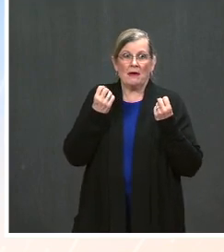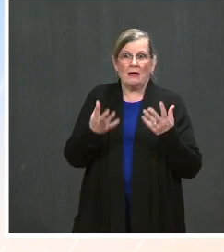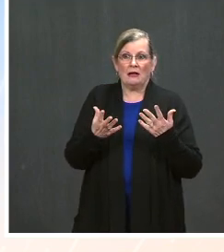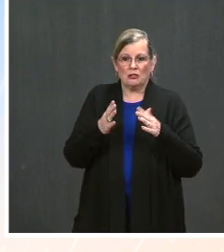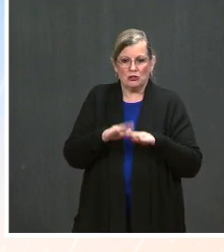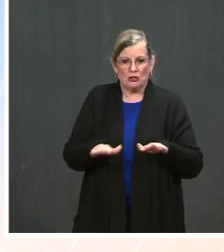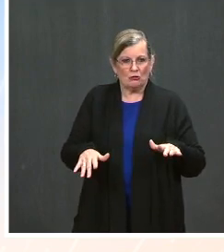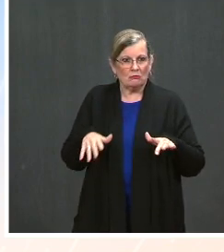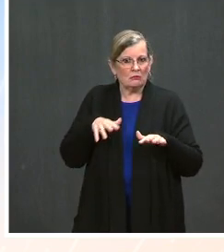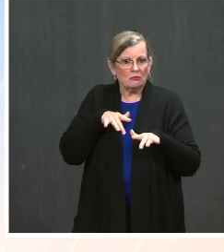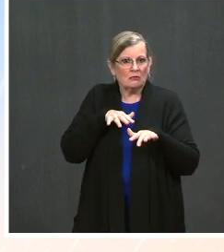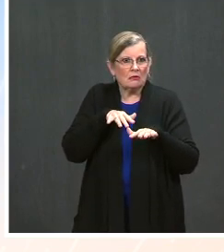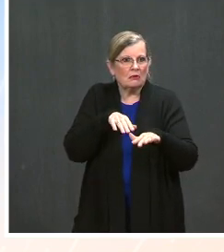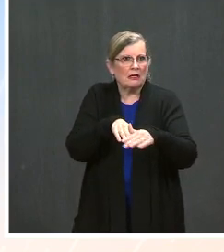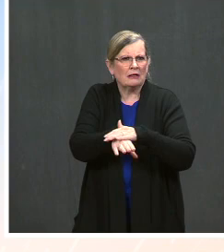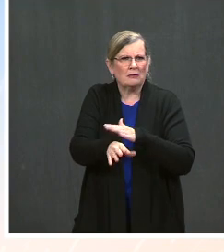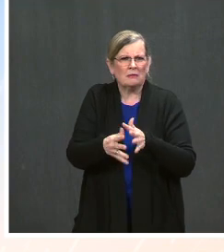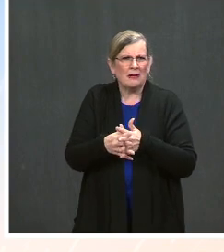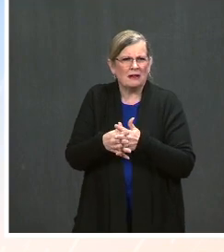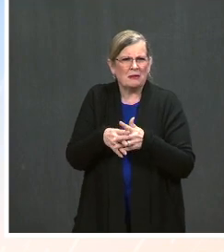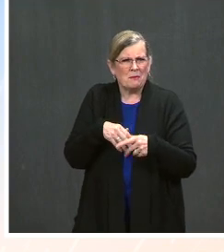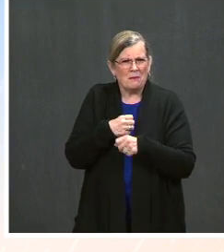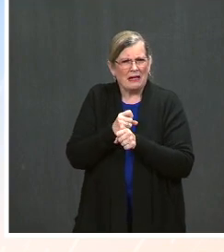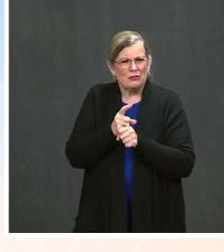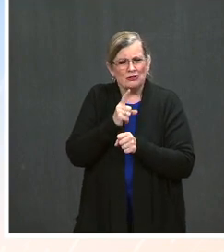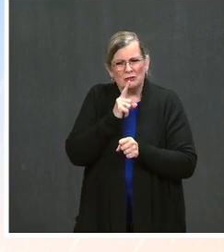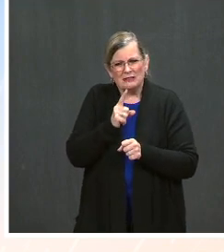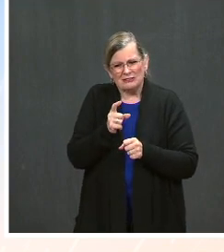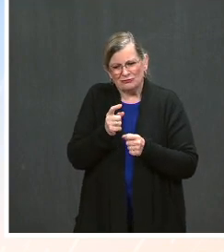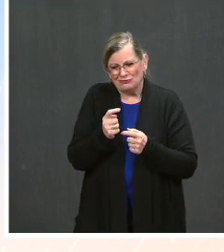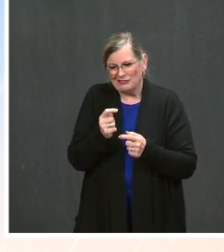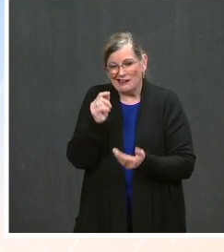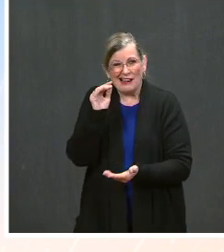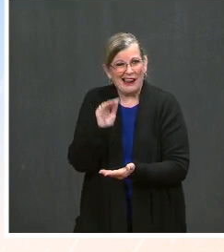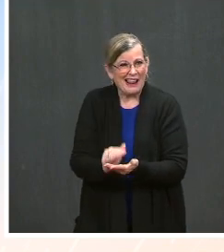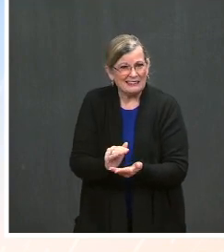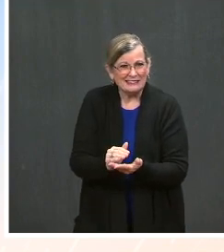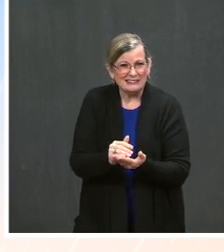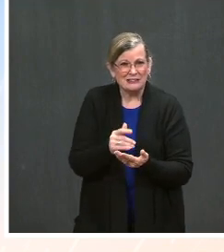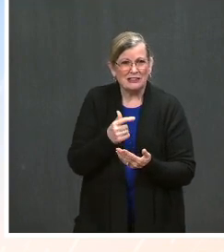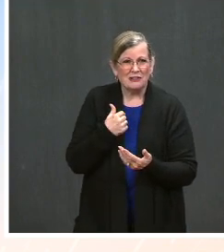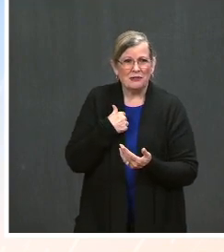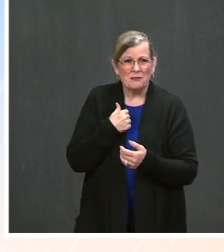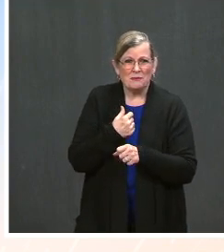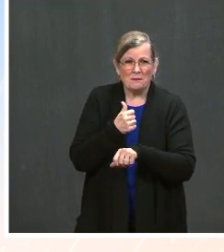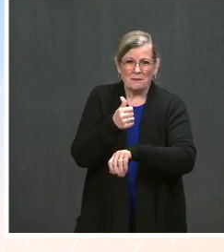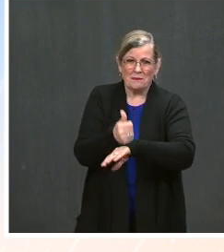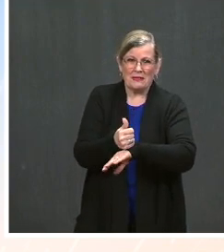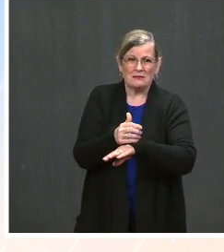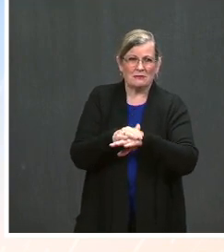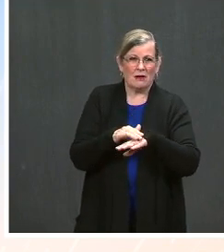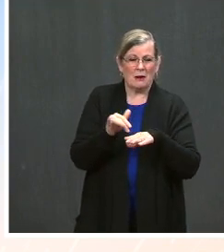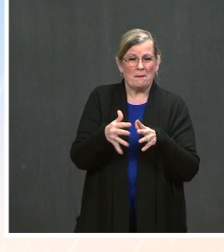including also continuing to implement the Central American Minors program so kids can apply and people under 18 can apply from in-country.